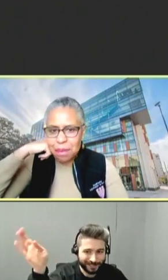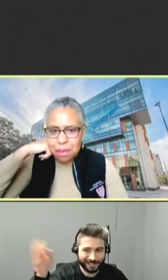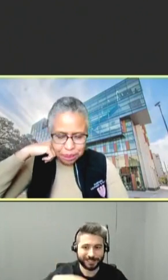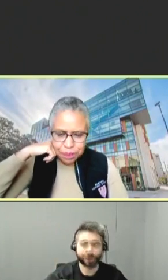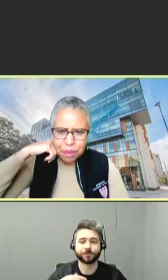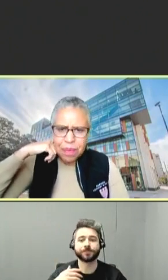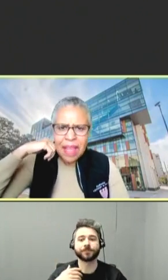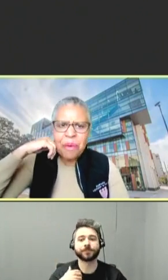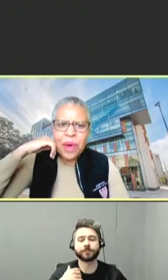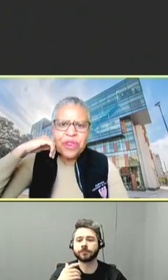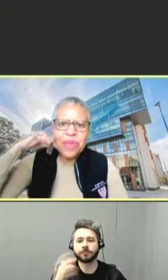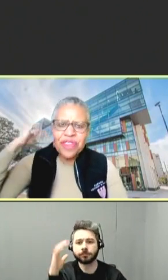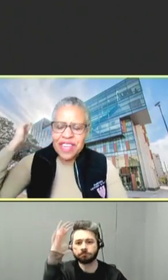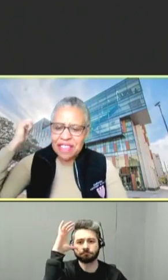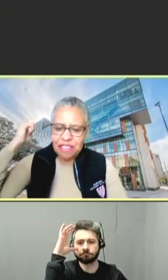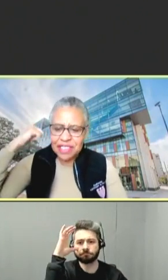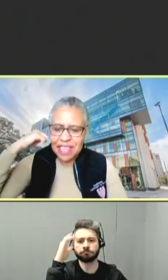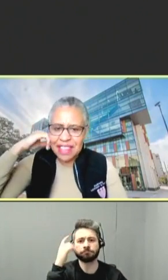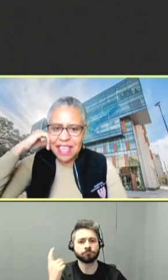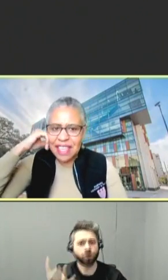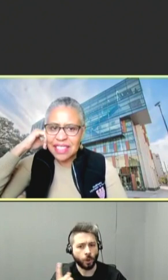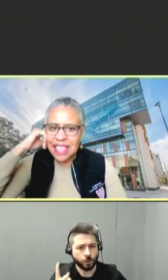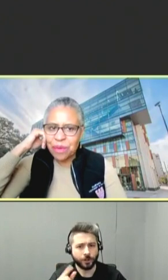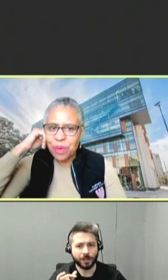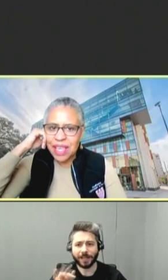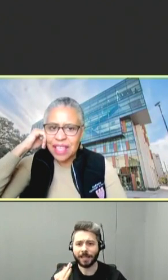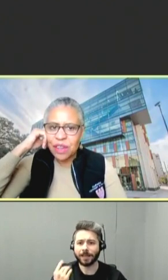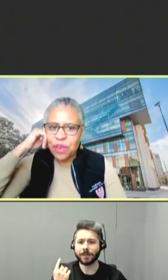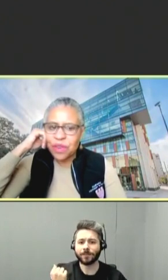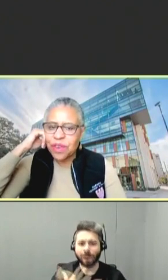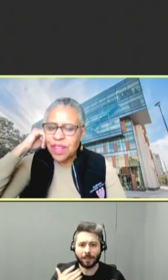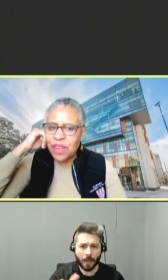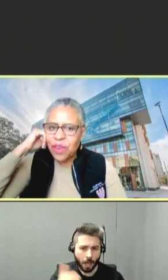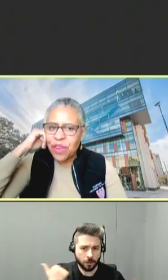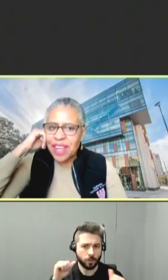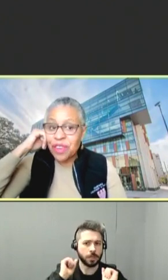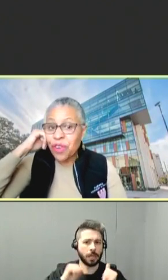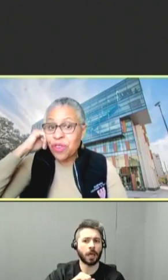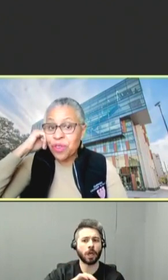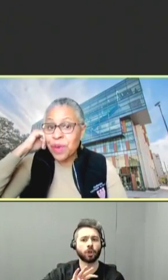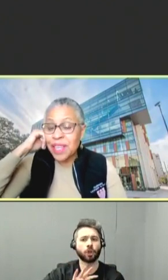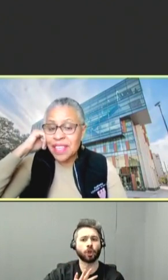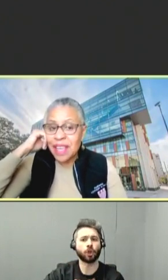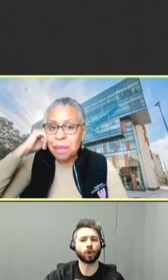I'm wondering whether or not there's anything else that we can learn or that you're doing to help